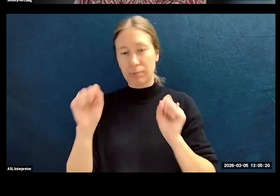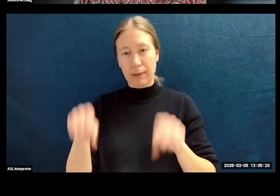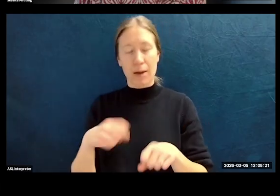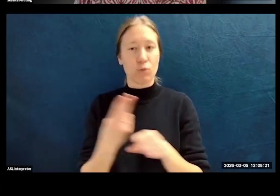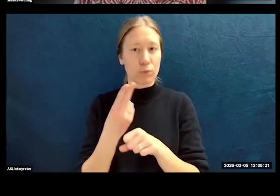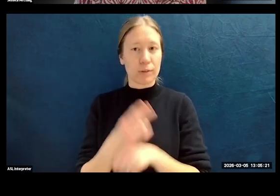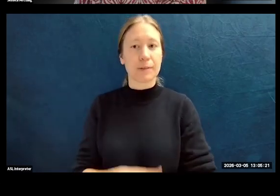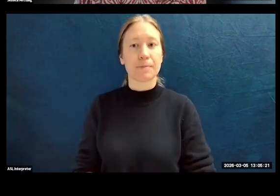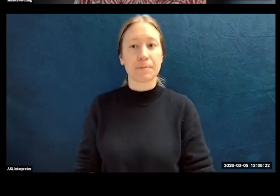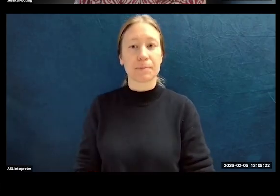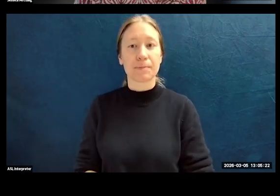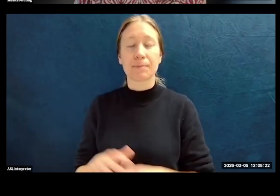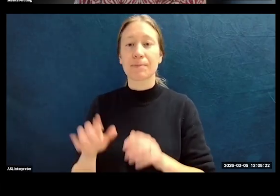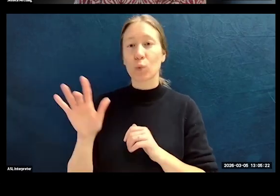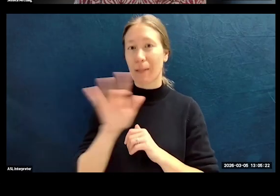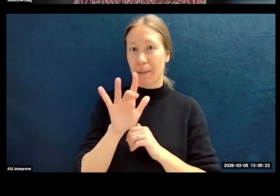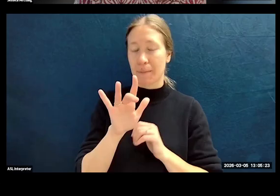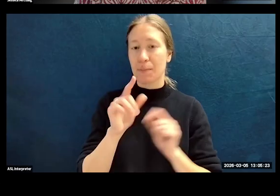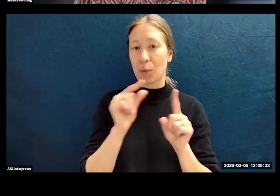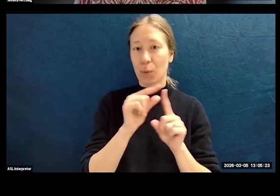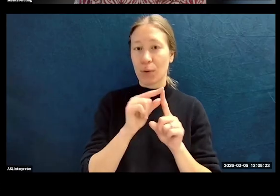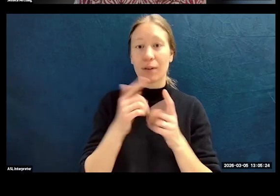and then create a tag from the selected text.